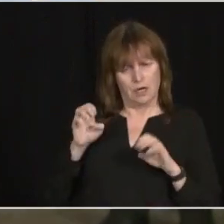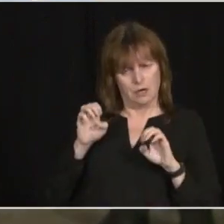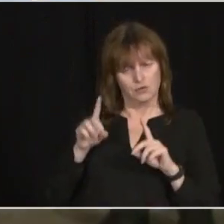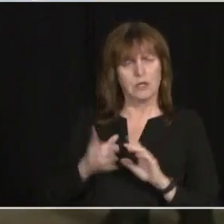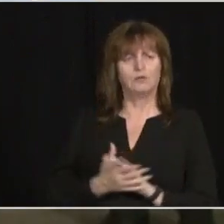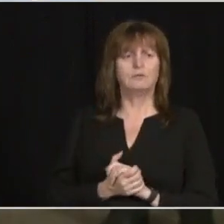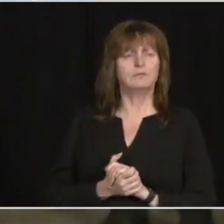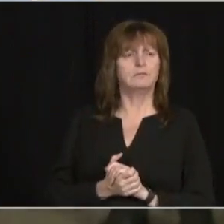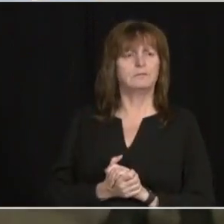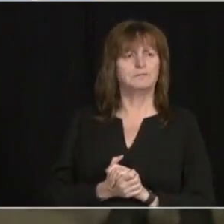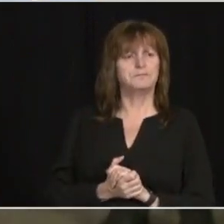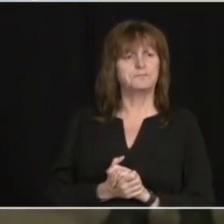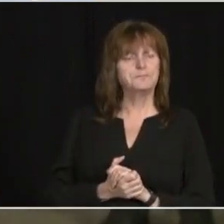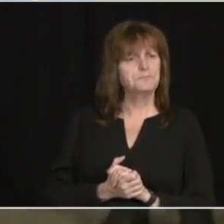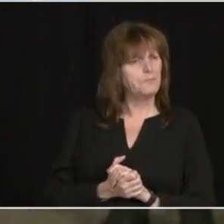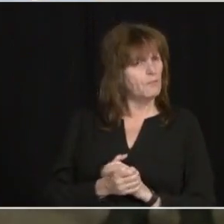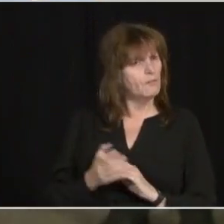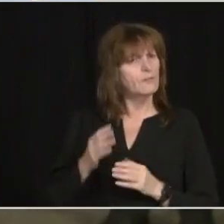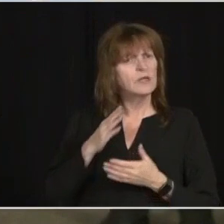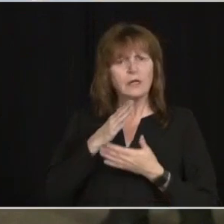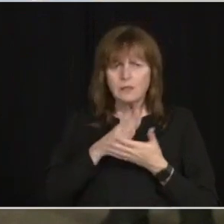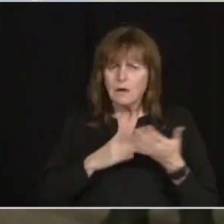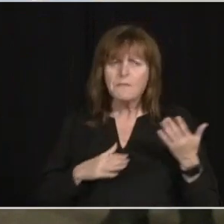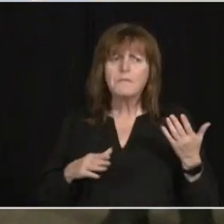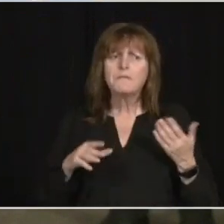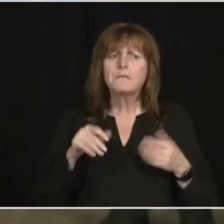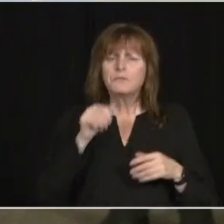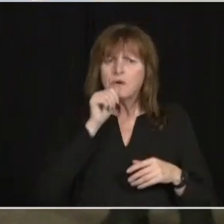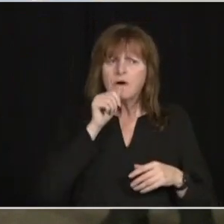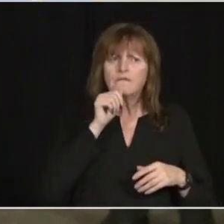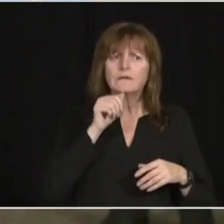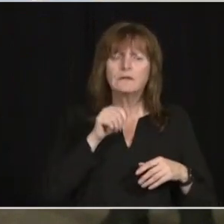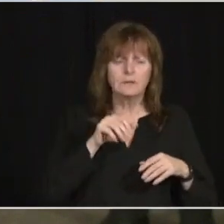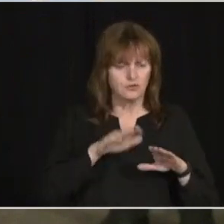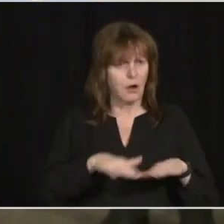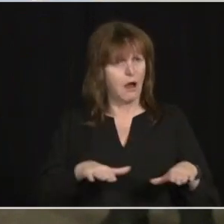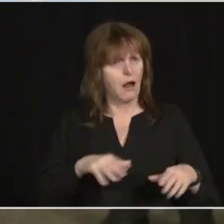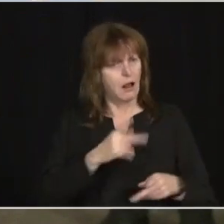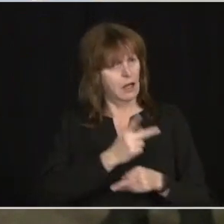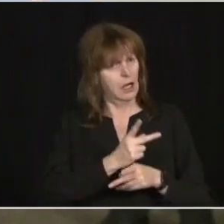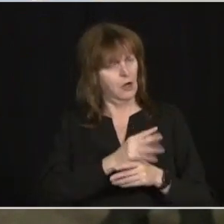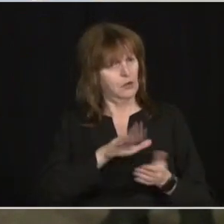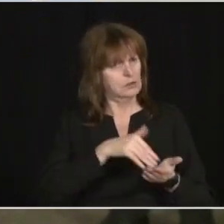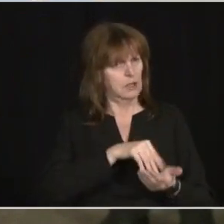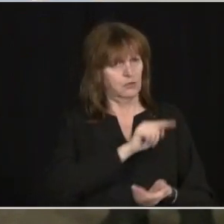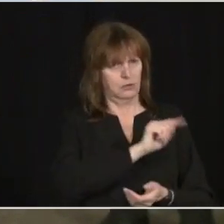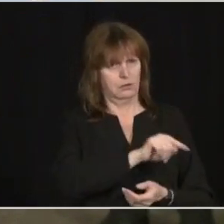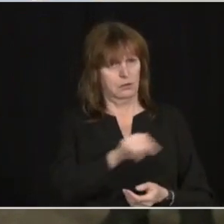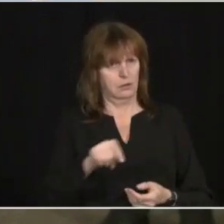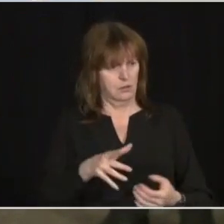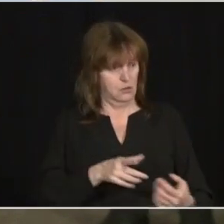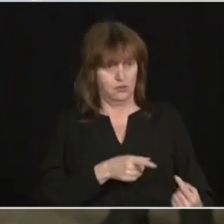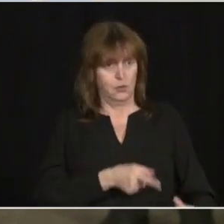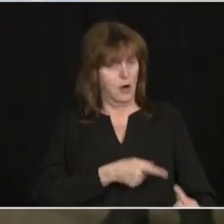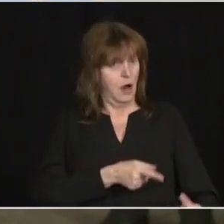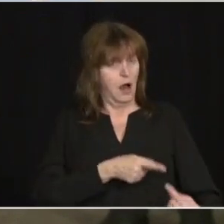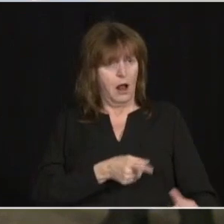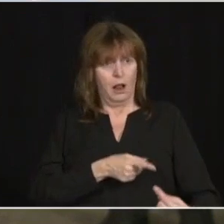some private child care centres that they are struggling not obviously being able to charge fees to parents during this time but